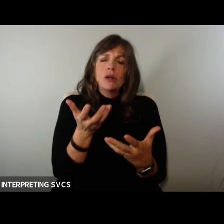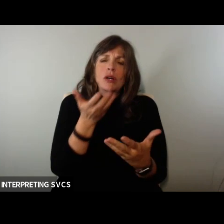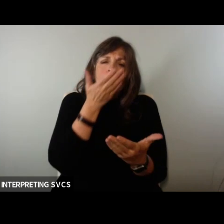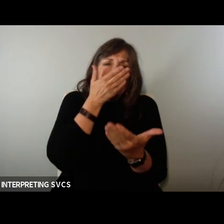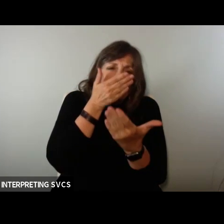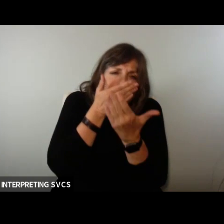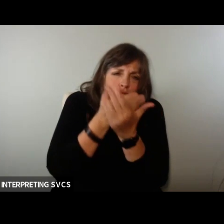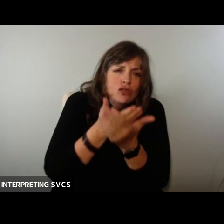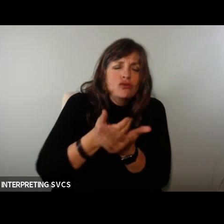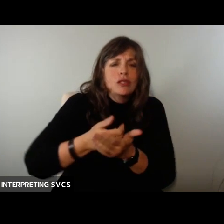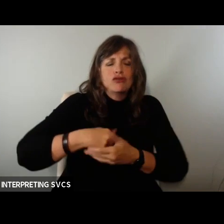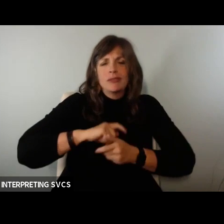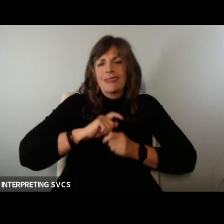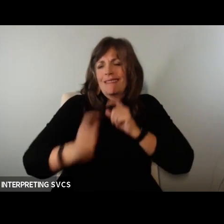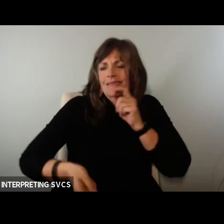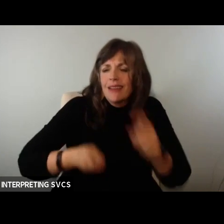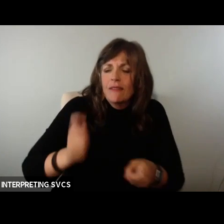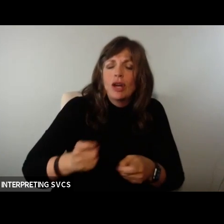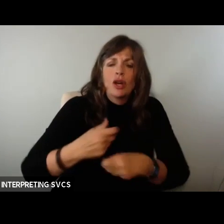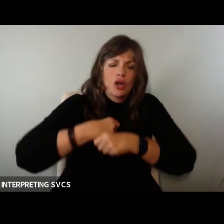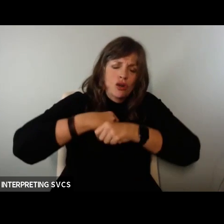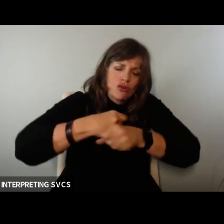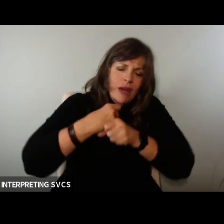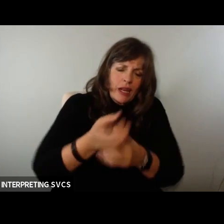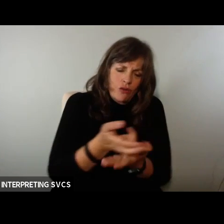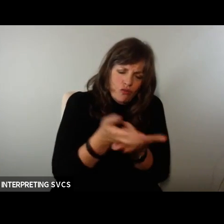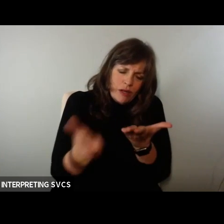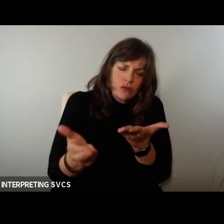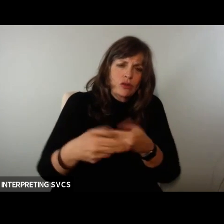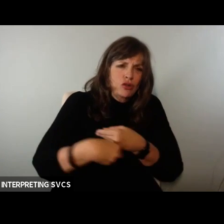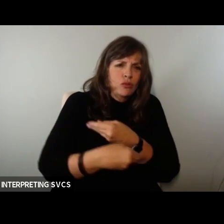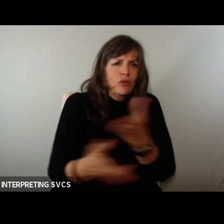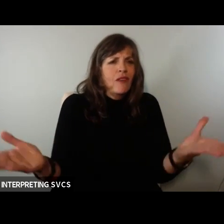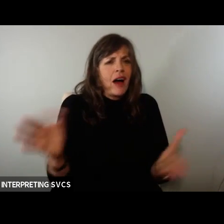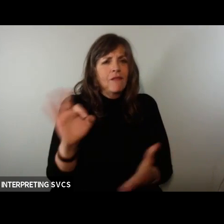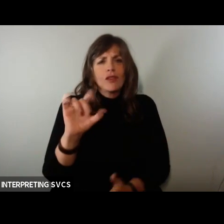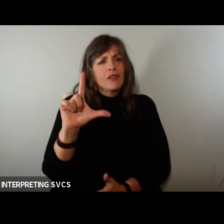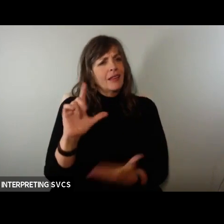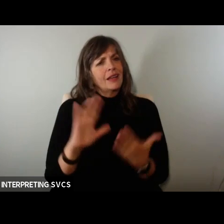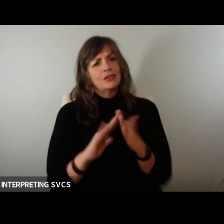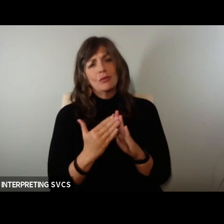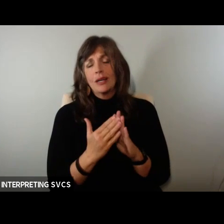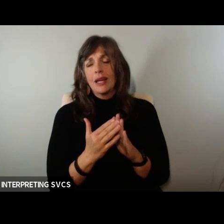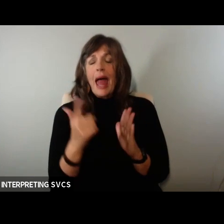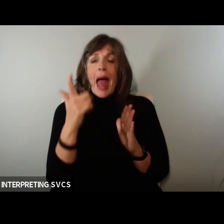and sharing resources to provide for the freelance community. And because there's so many,